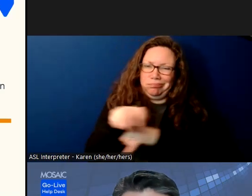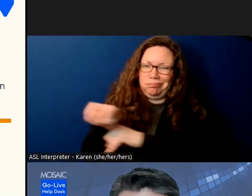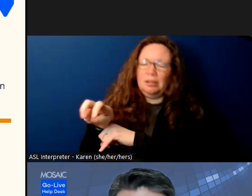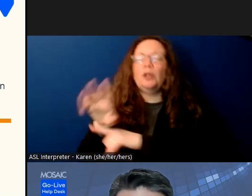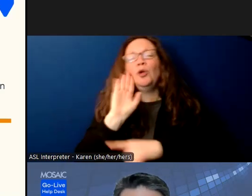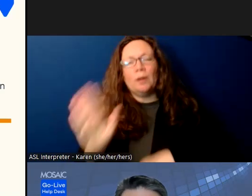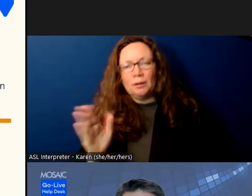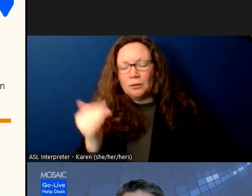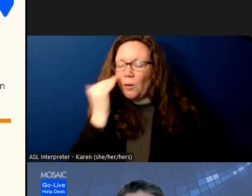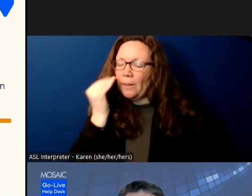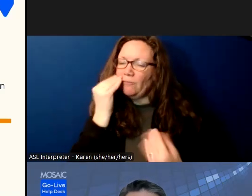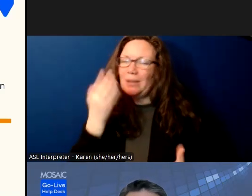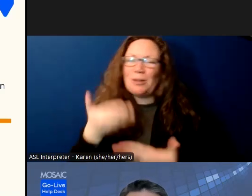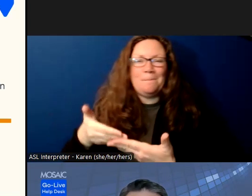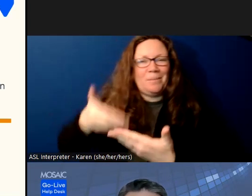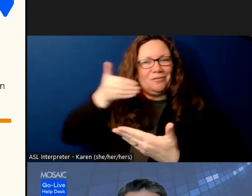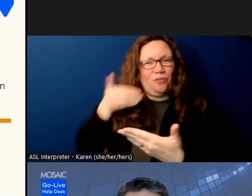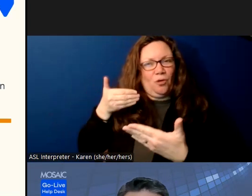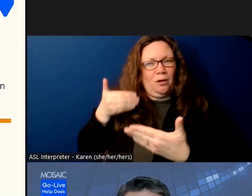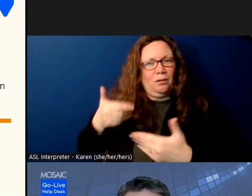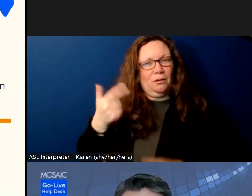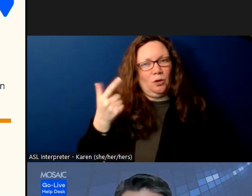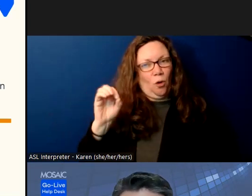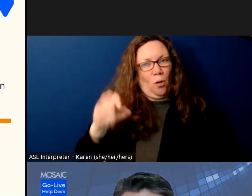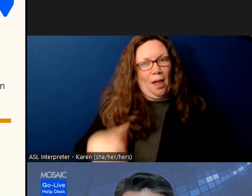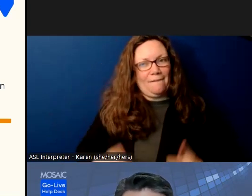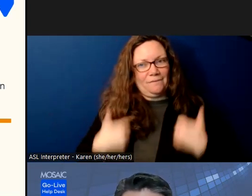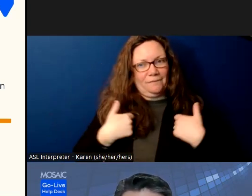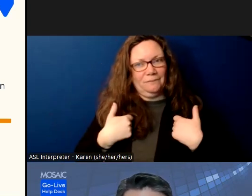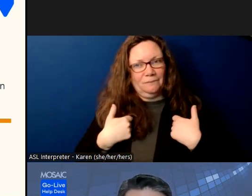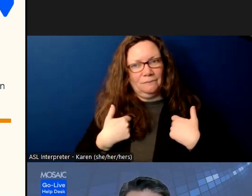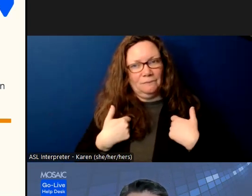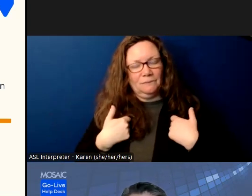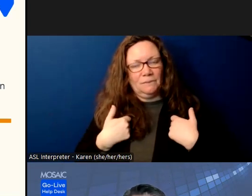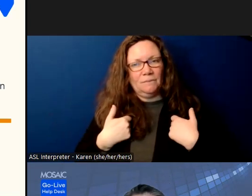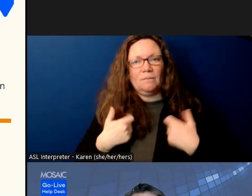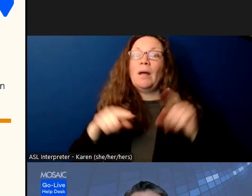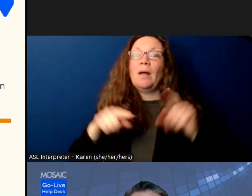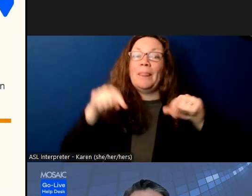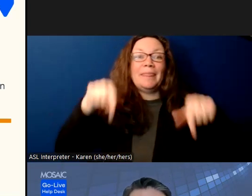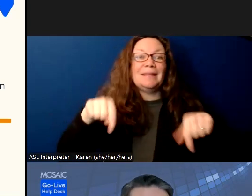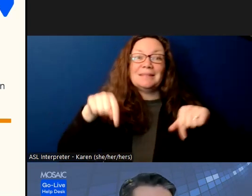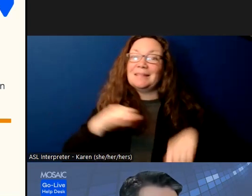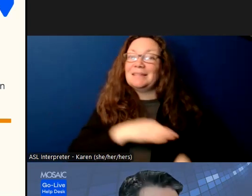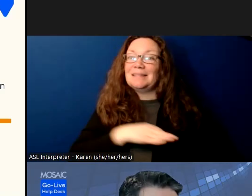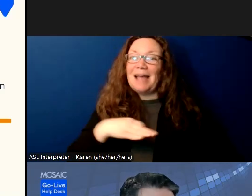Although this mosaic or live helpdesk will not be staffed until the morning of Go live February 23rd.